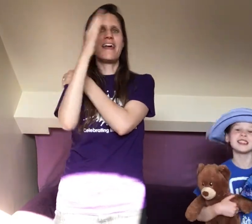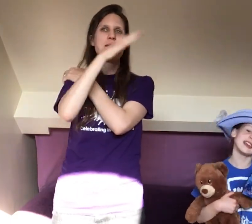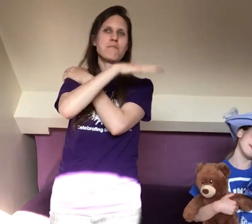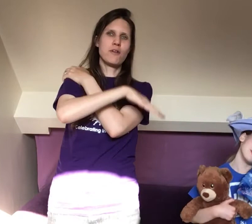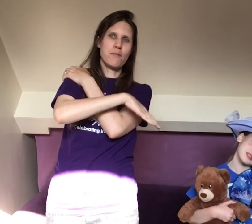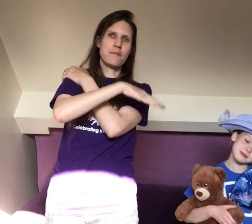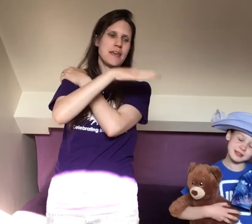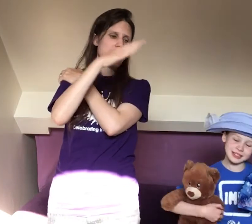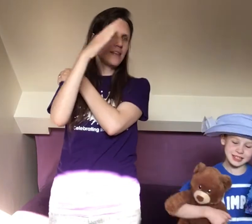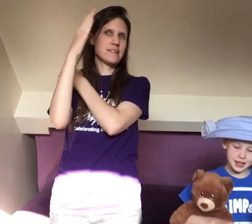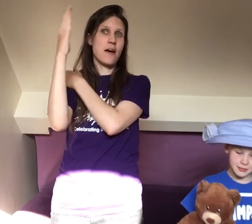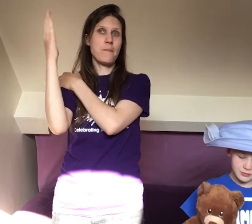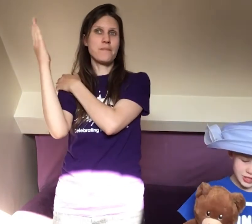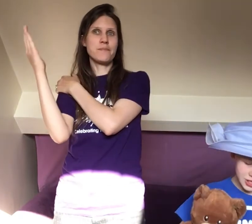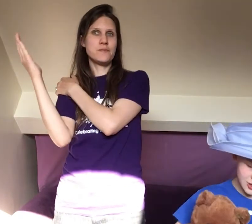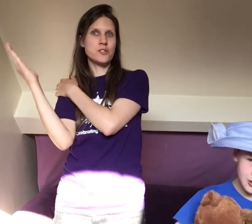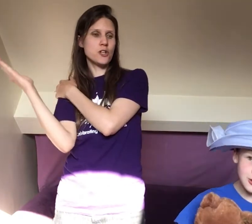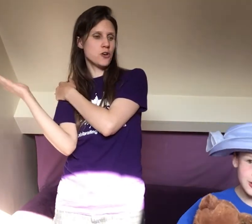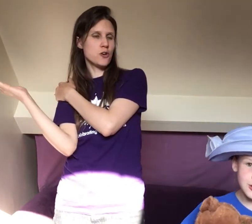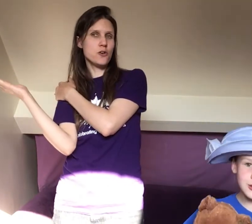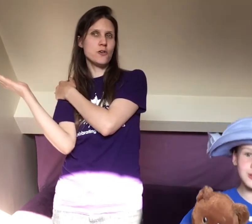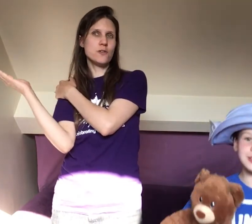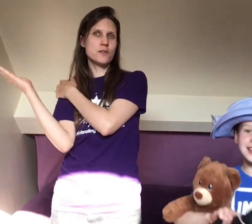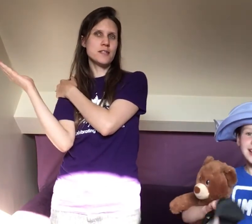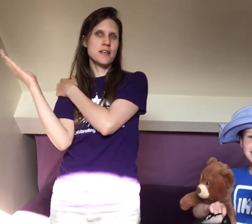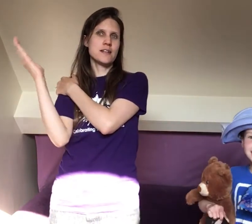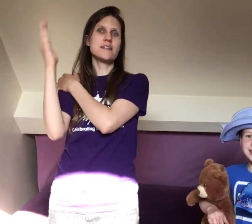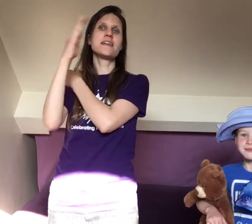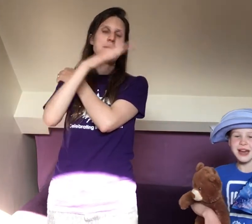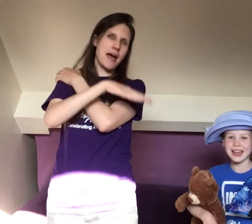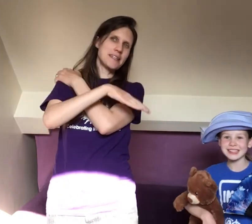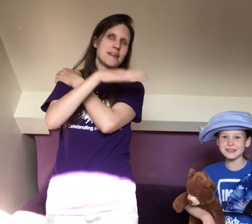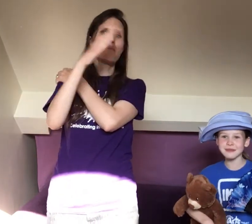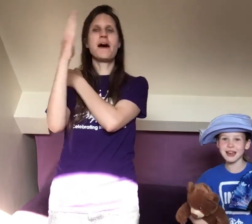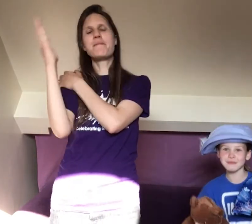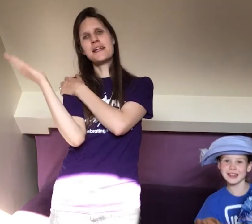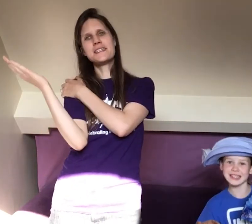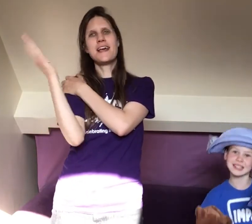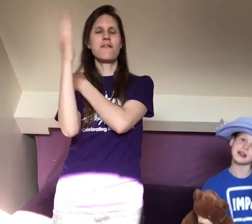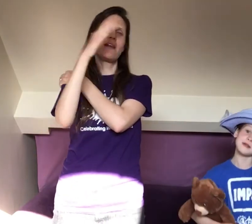They brought me some shoes, just imagine my bliss,